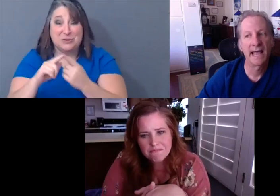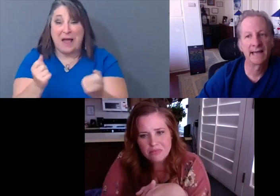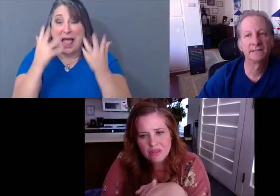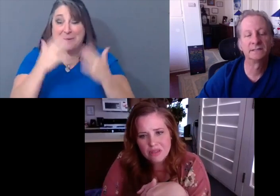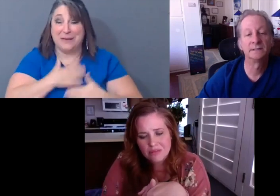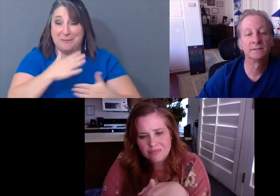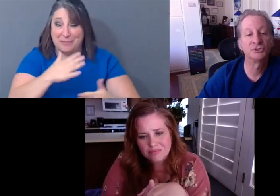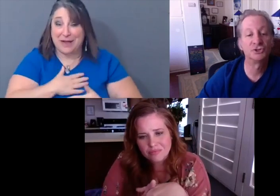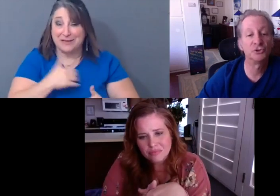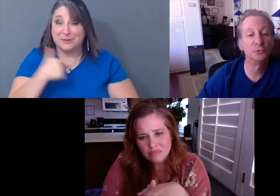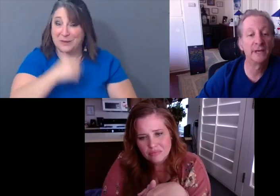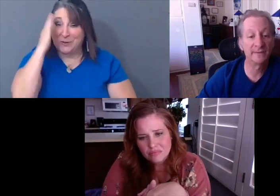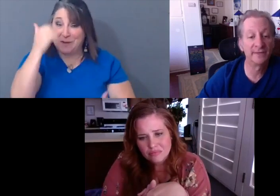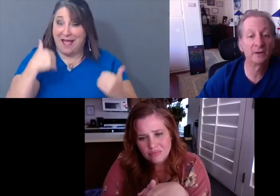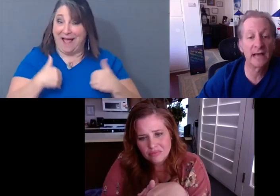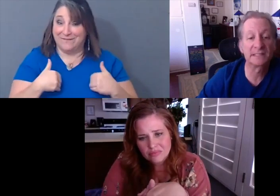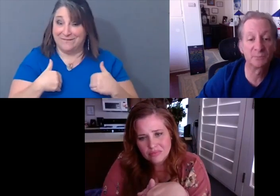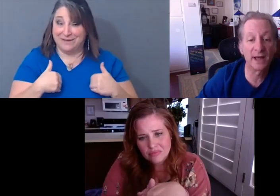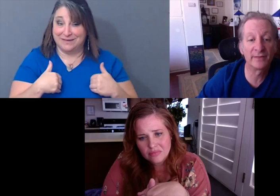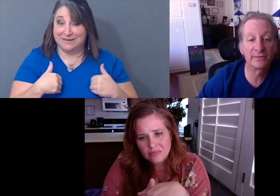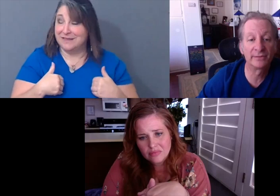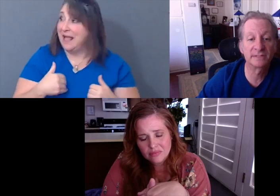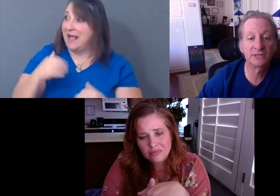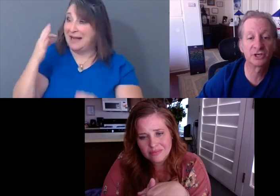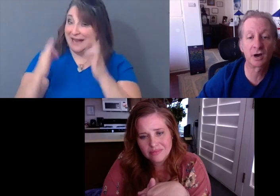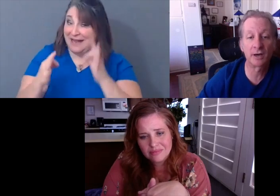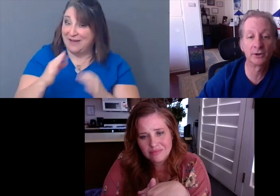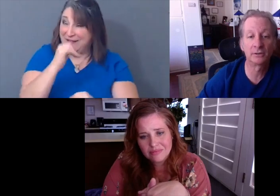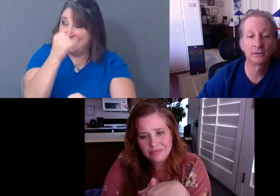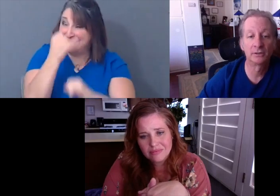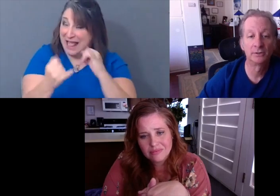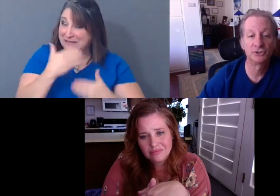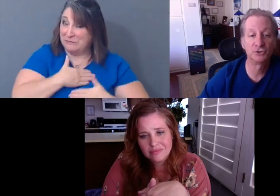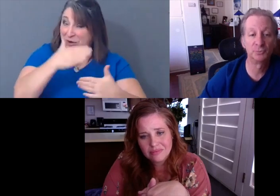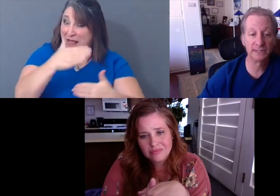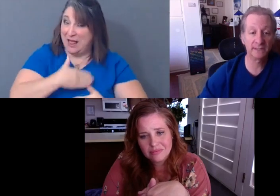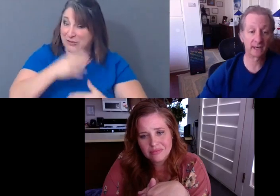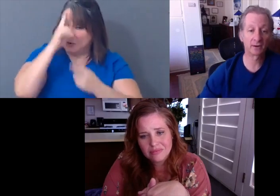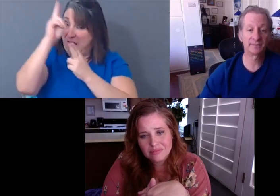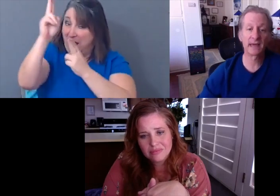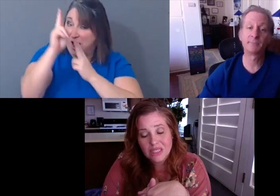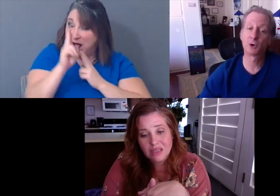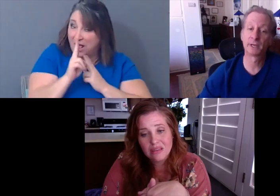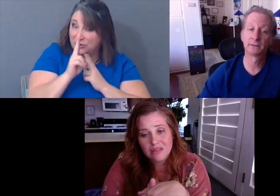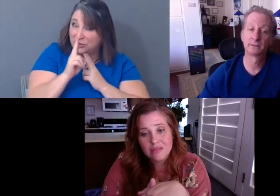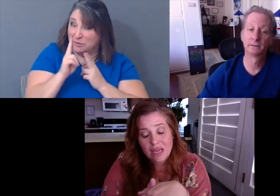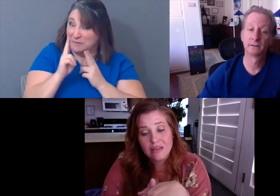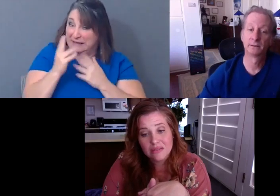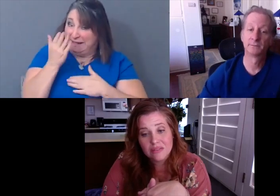And to their last breath, such an honor to be there at that moment,